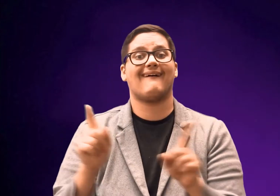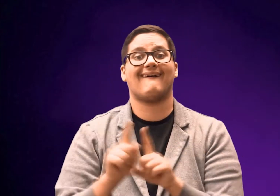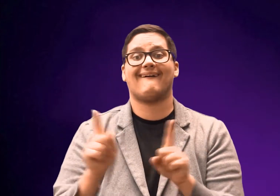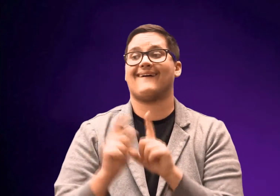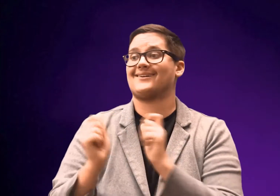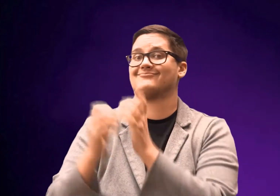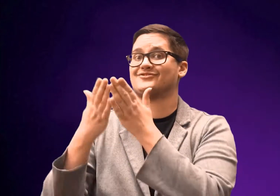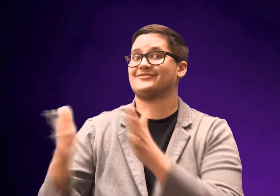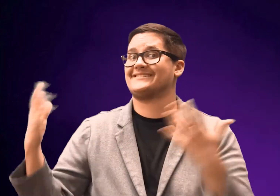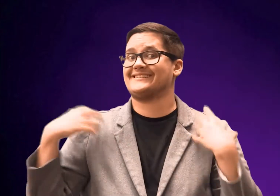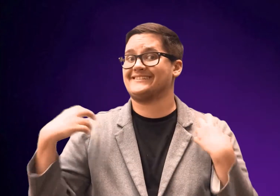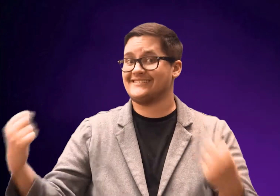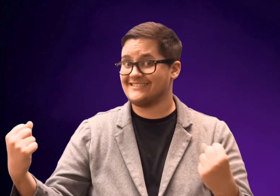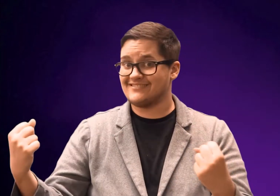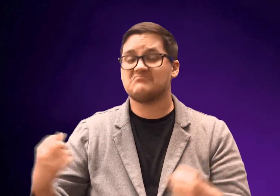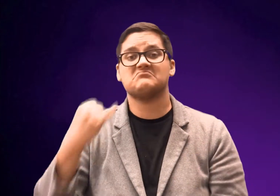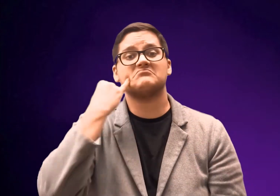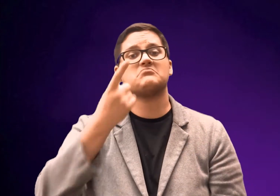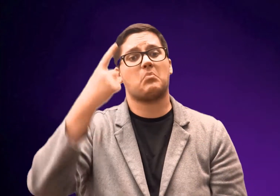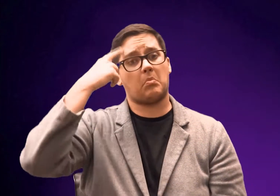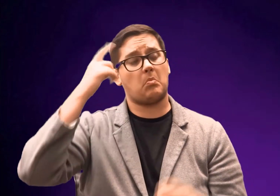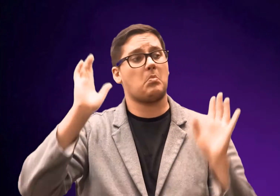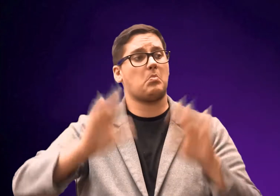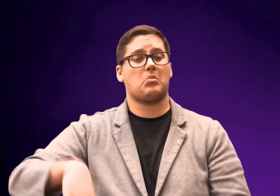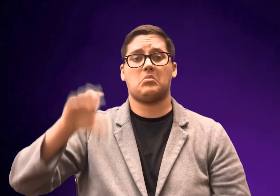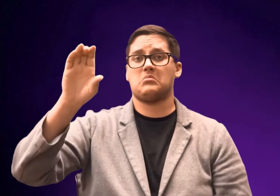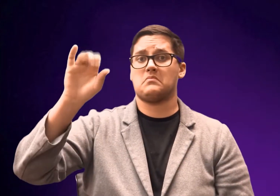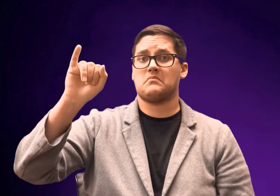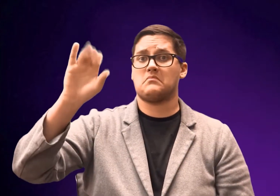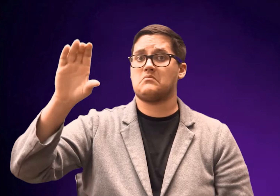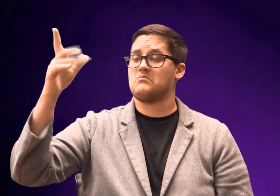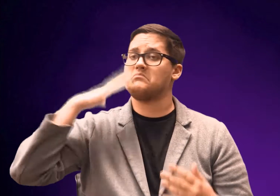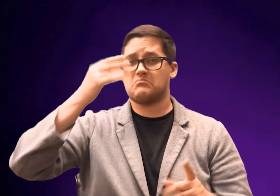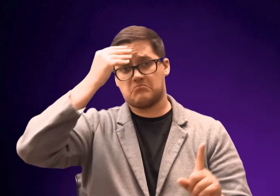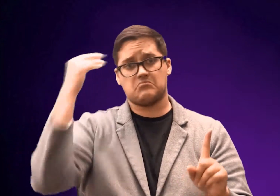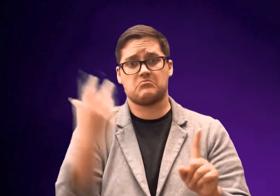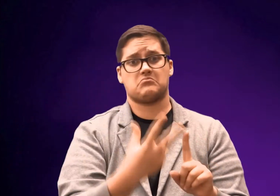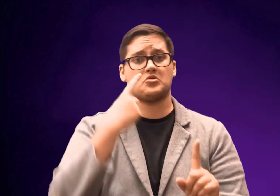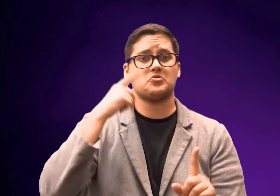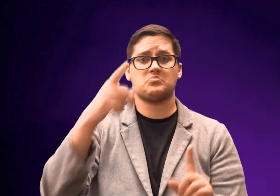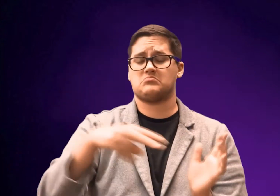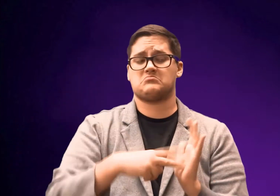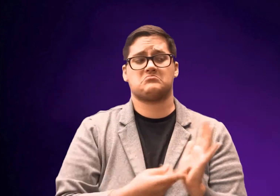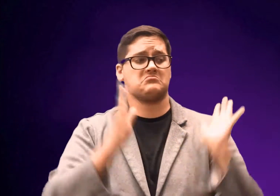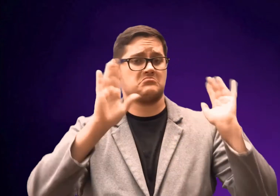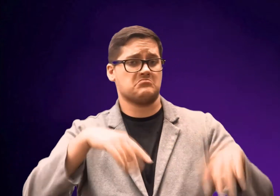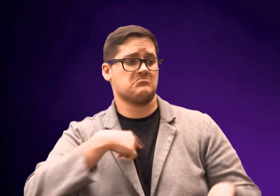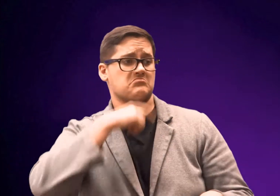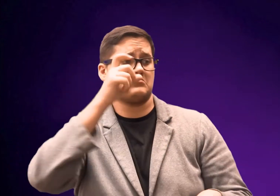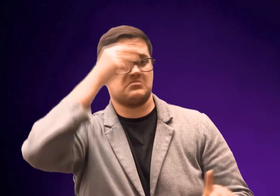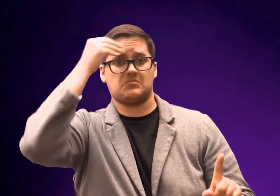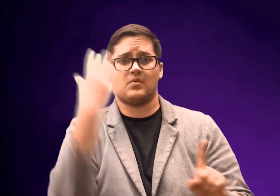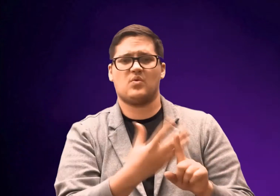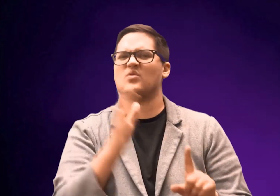And again, as with public health, even if you think CIC may have contacted your spouse or partner, even if you think it'd be ok to not tell them- NO.